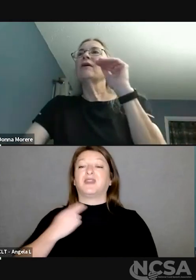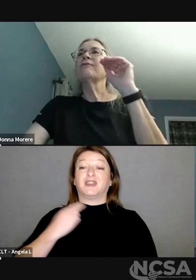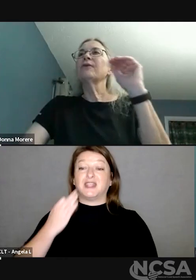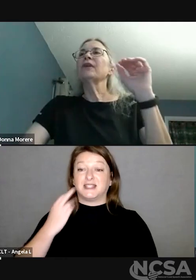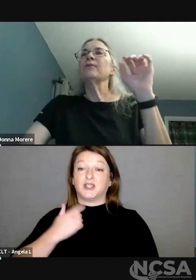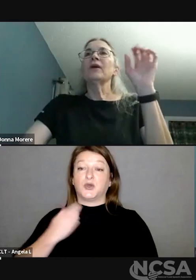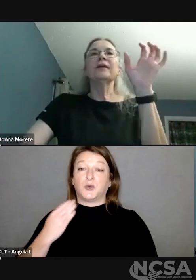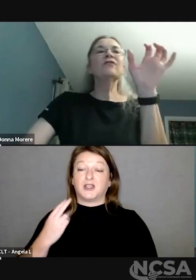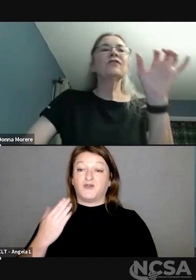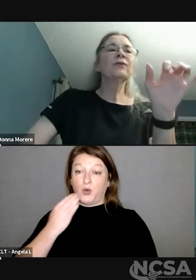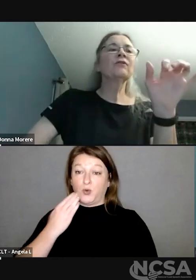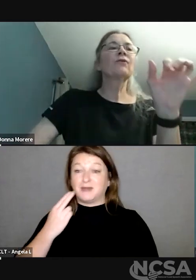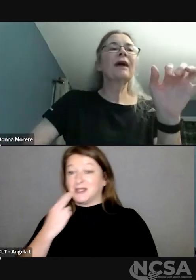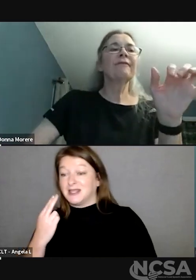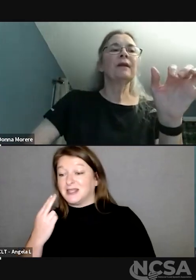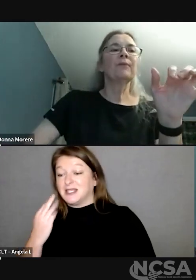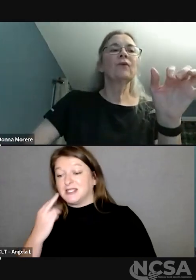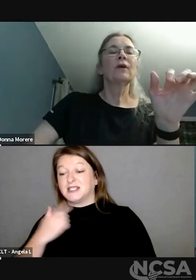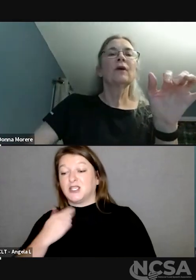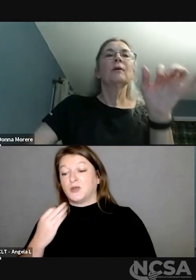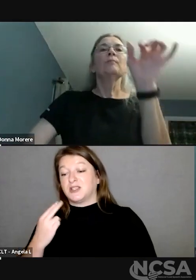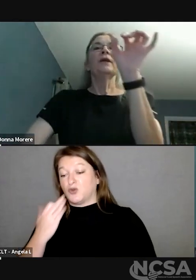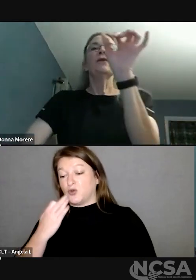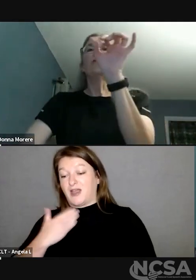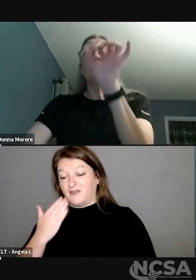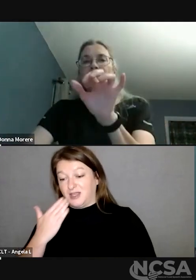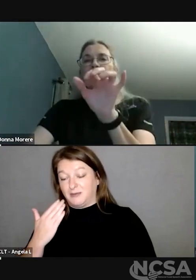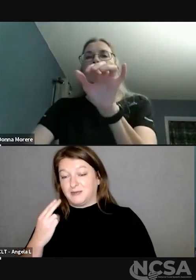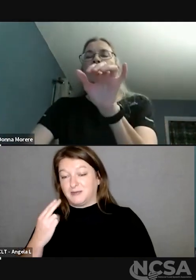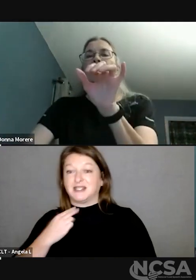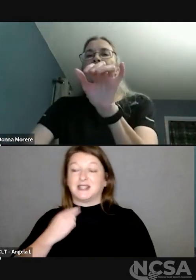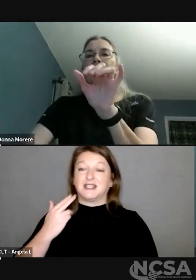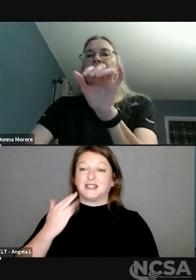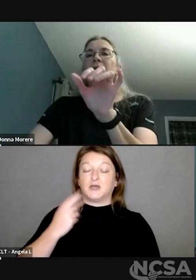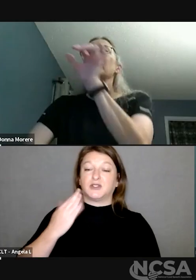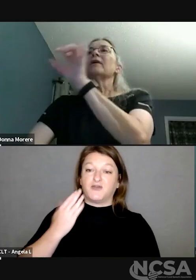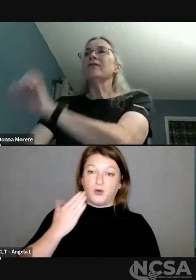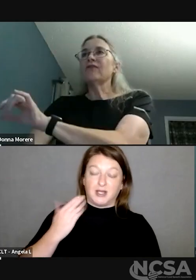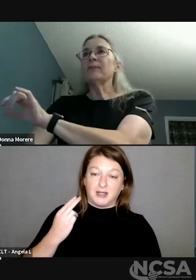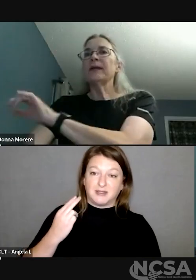of phonemes, these sequence of grapheme, is this sequence of phoneme is this mean